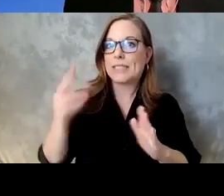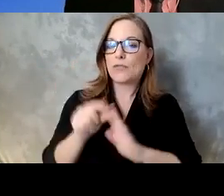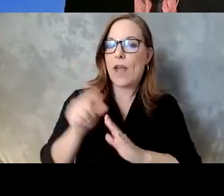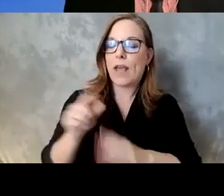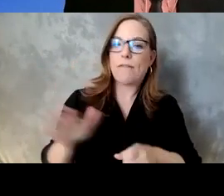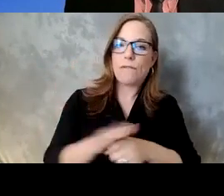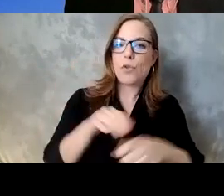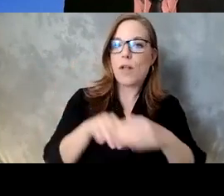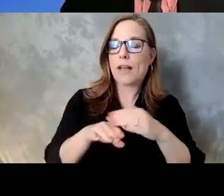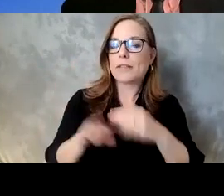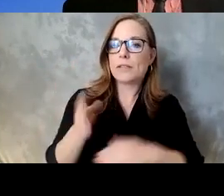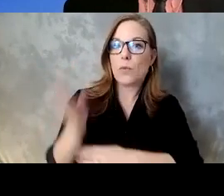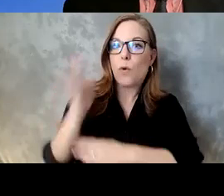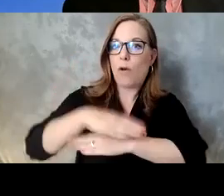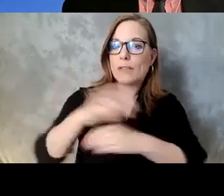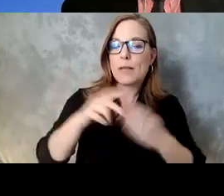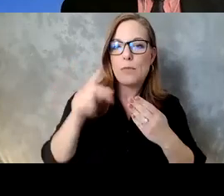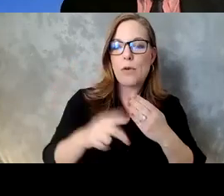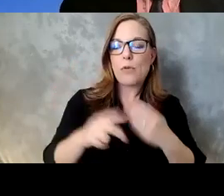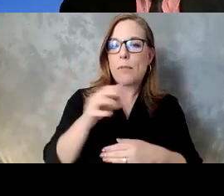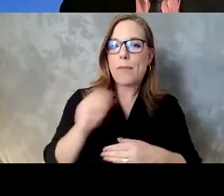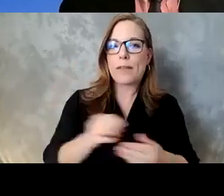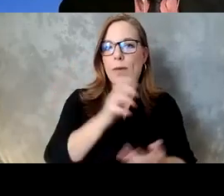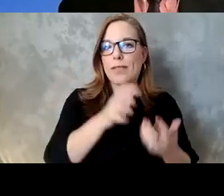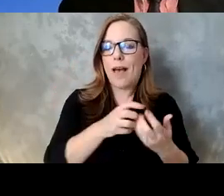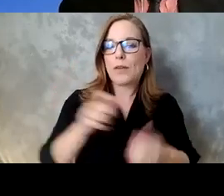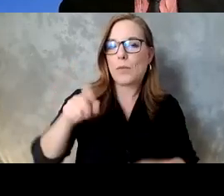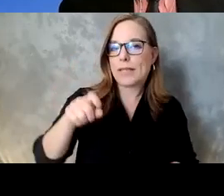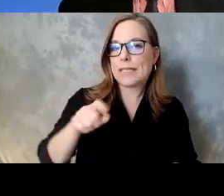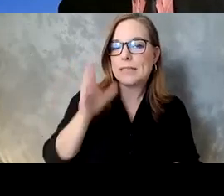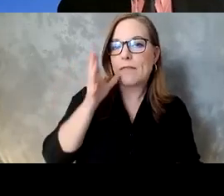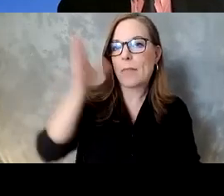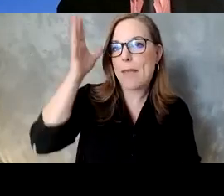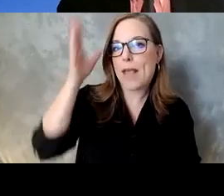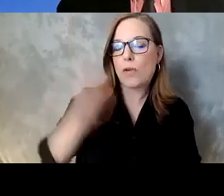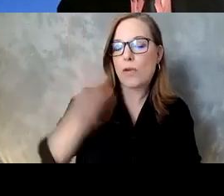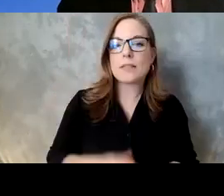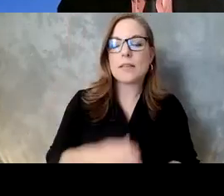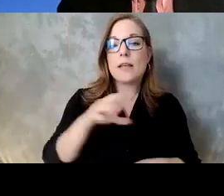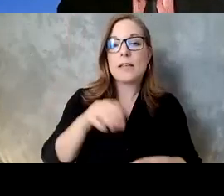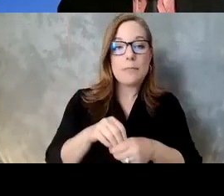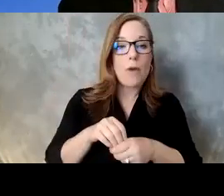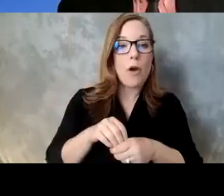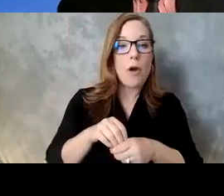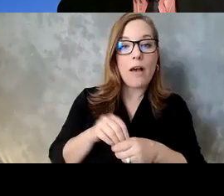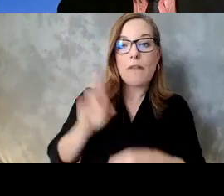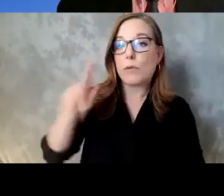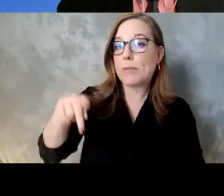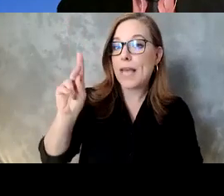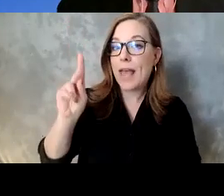aligned with the needs to parents. As part of UPK we want to ensure families have a meaningful